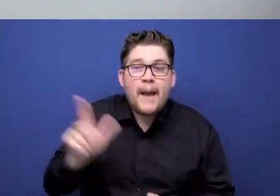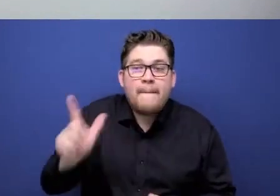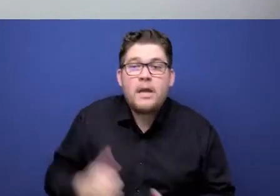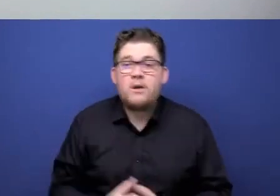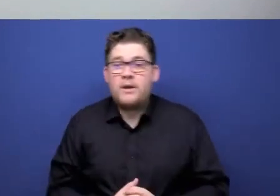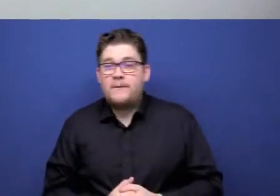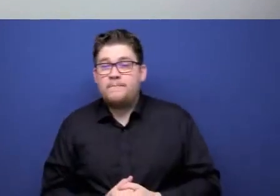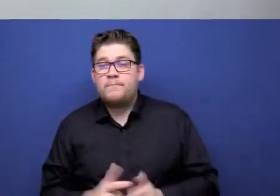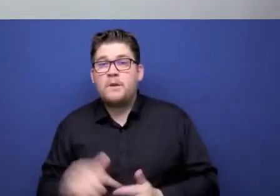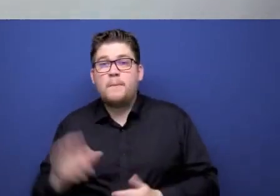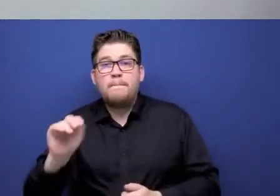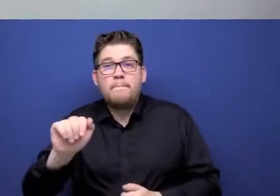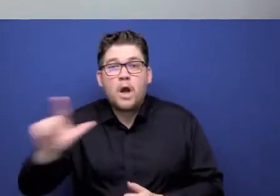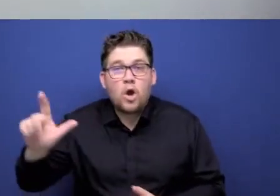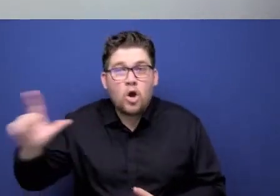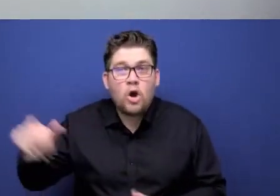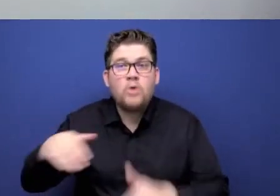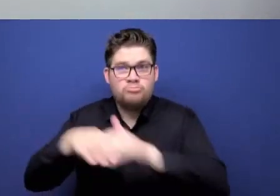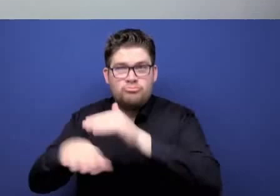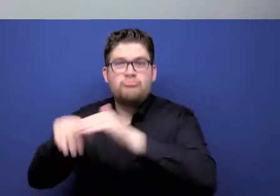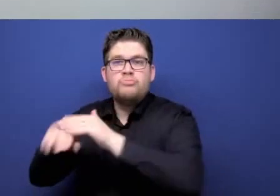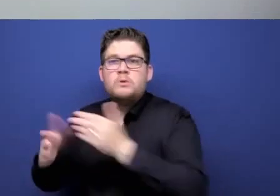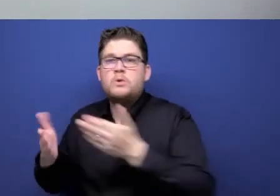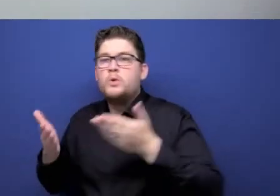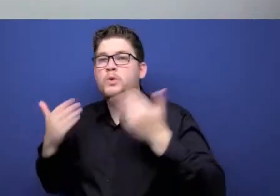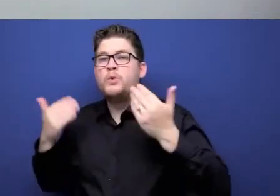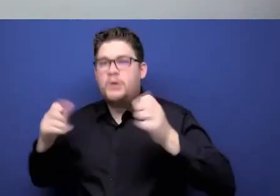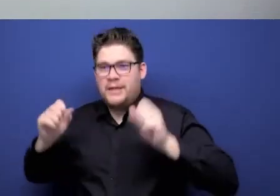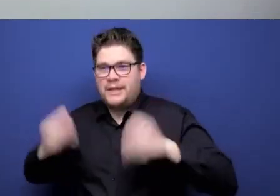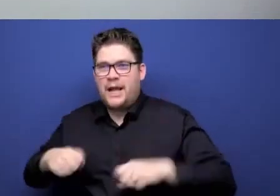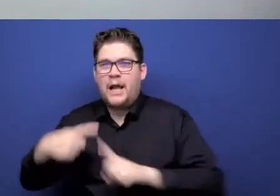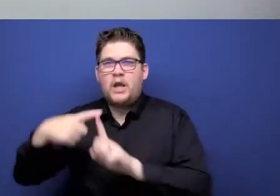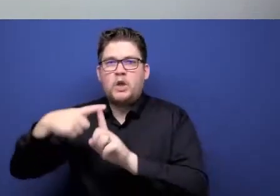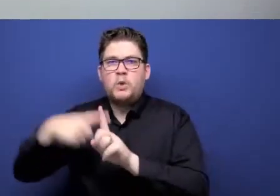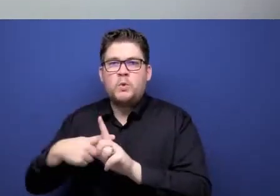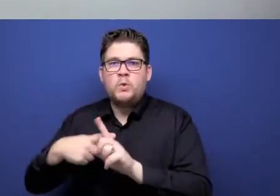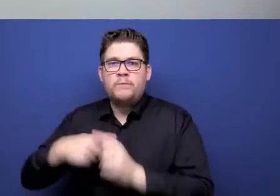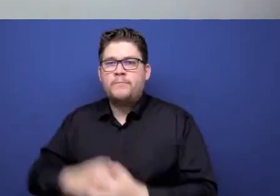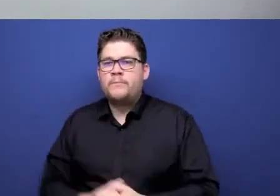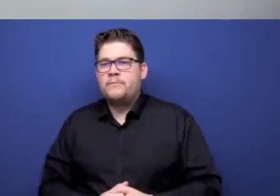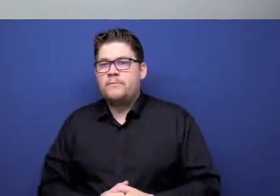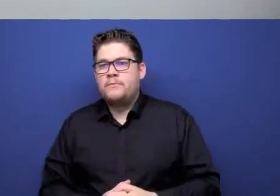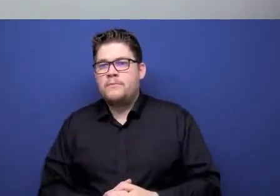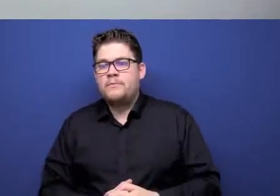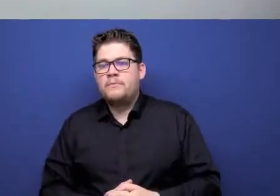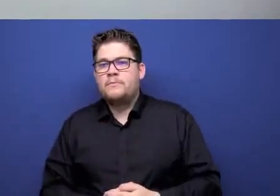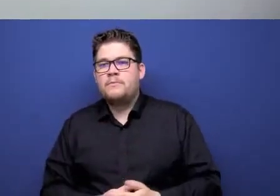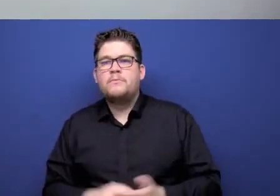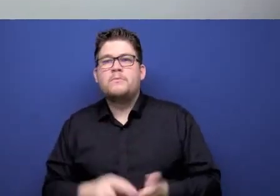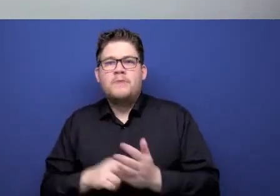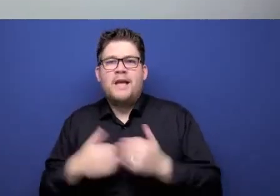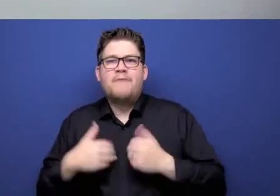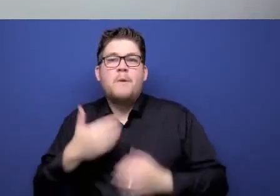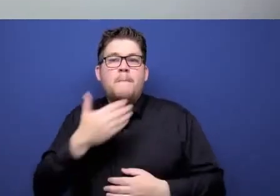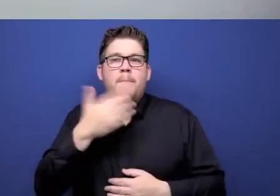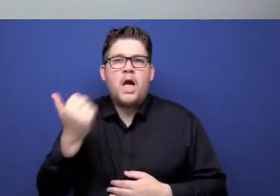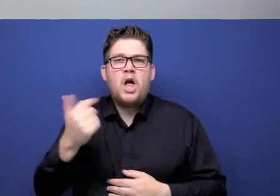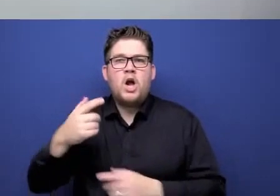is more, um each fact systems that are able to cool people